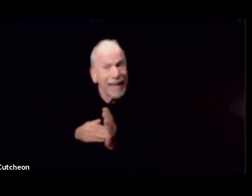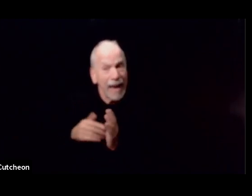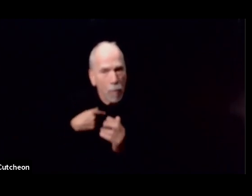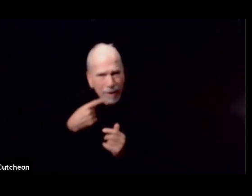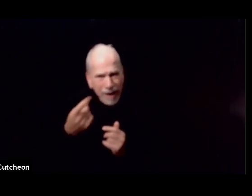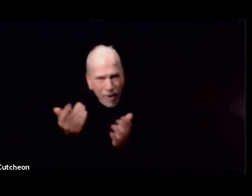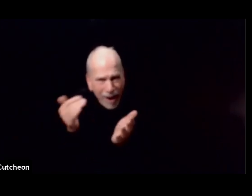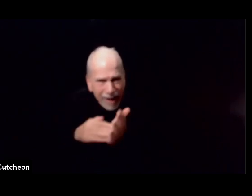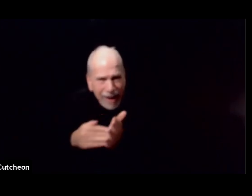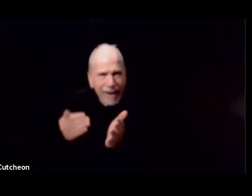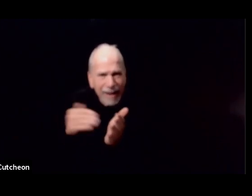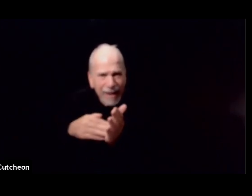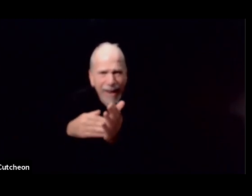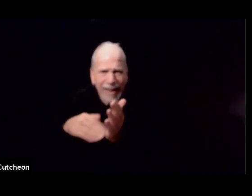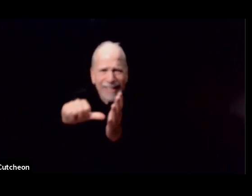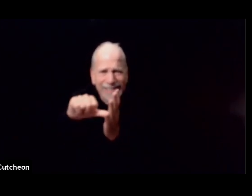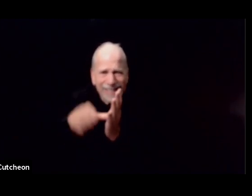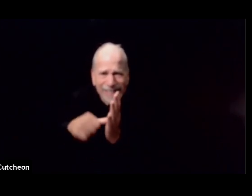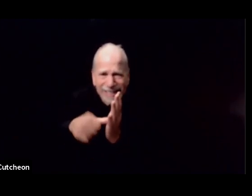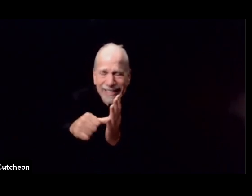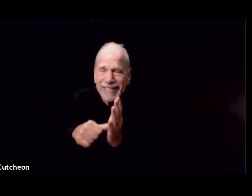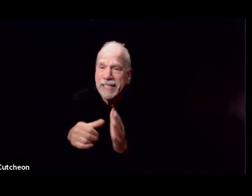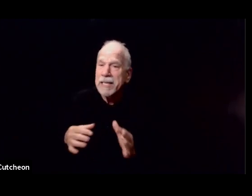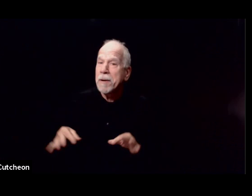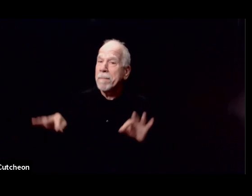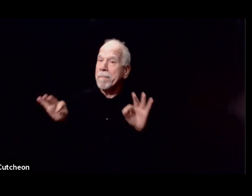good it is and how appropriate it is to celebrate